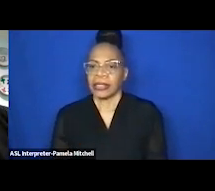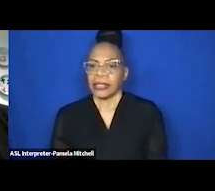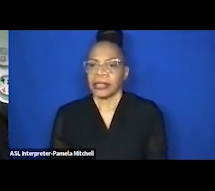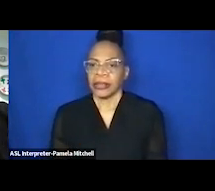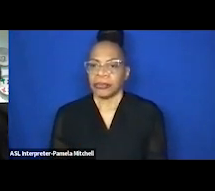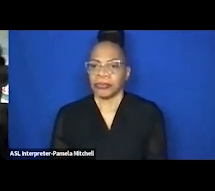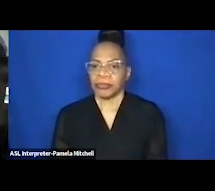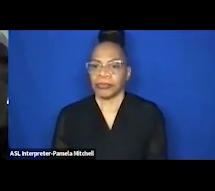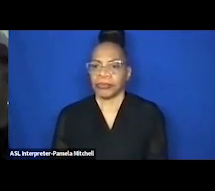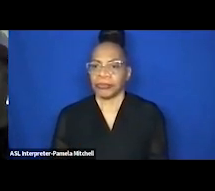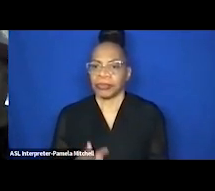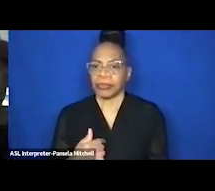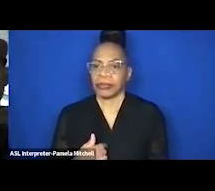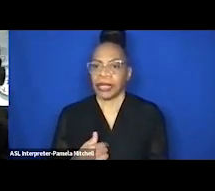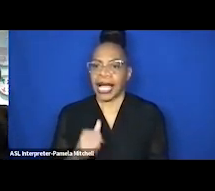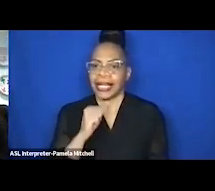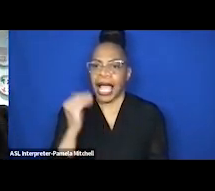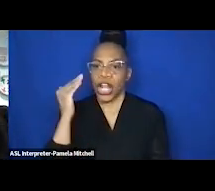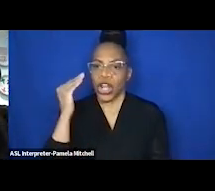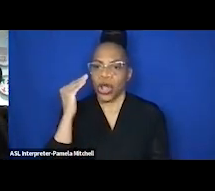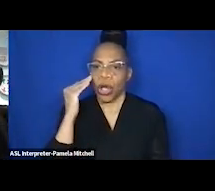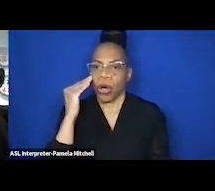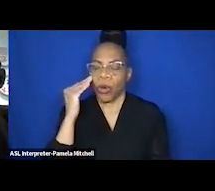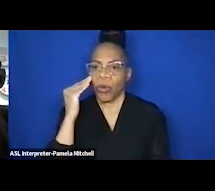And I didn't know how to get on my disability. I didn't know anything.